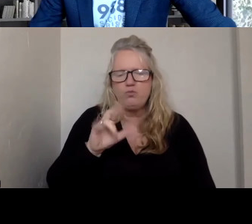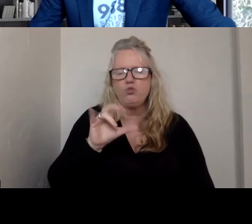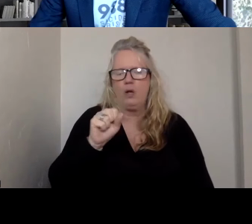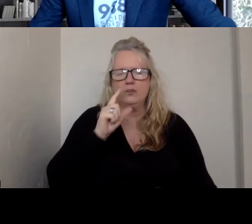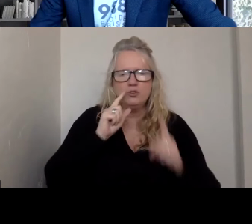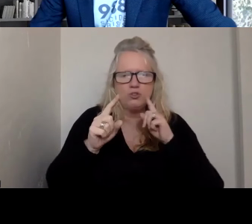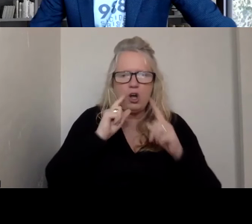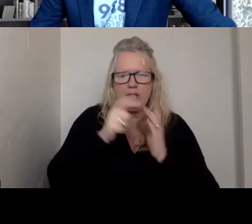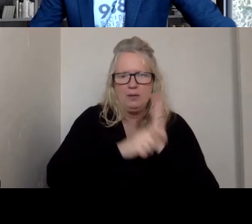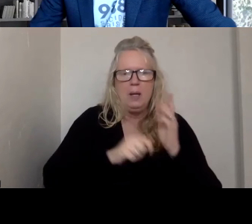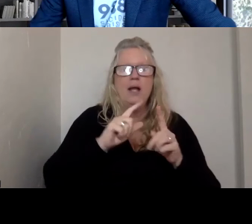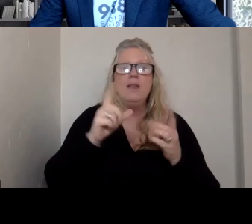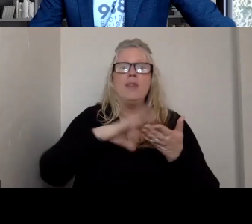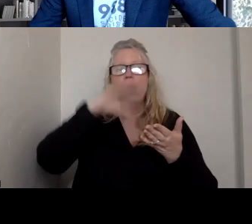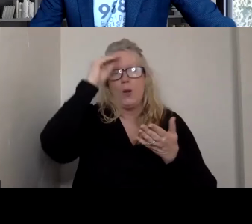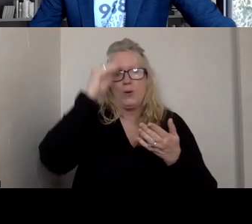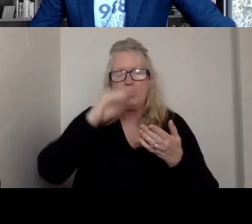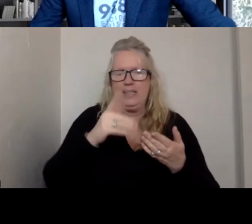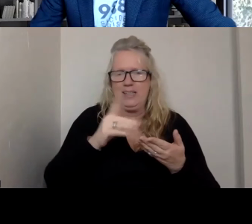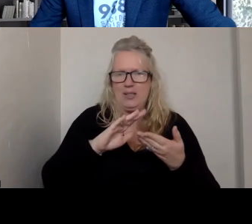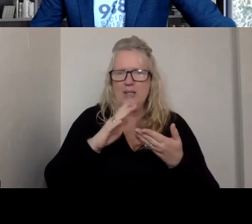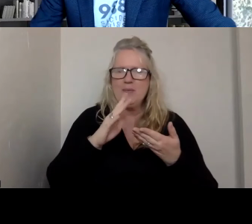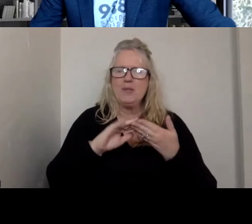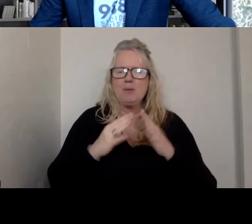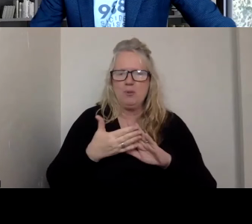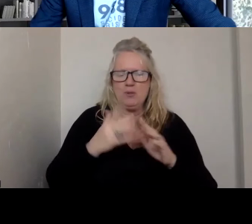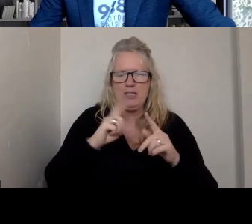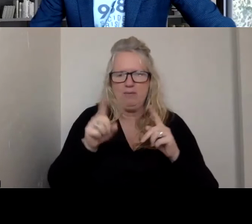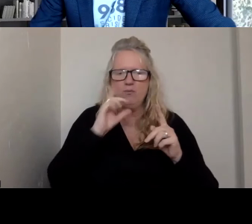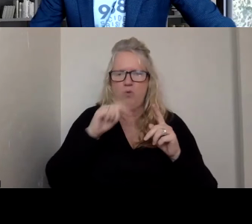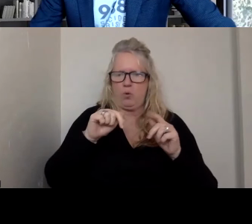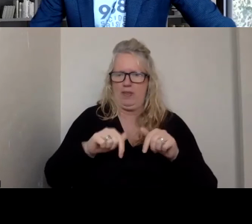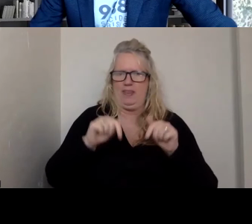THE COMMUNITY HOME PAGE WITH THE ZOOM LINK AND THE NEWS LETTERS